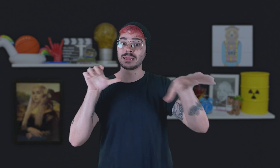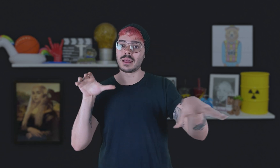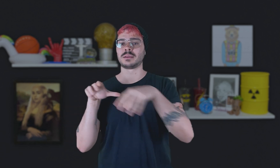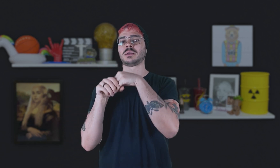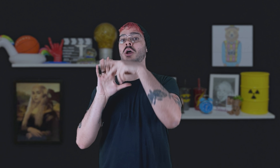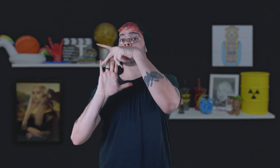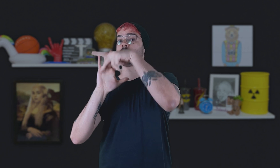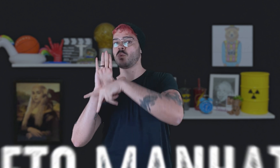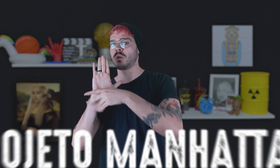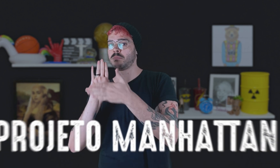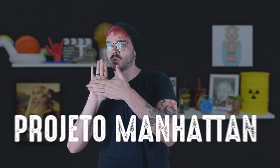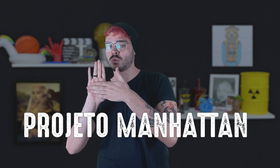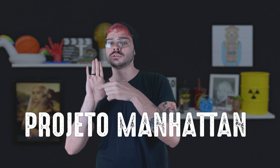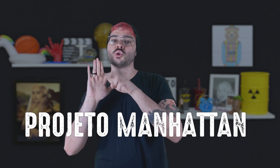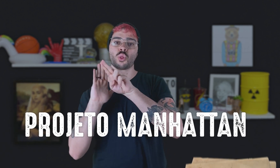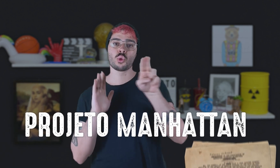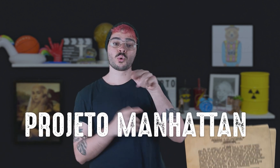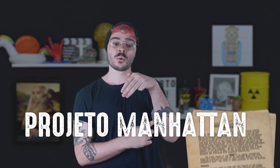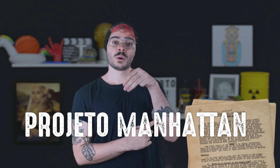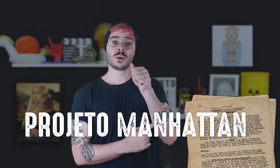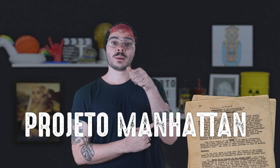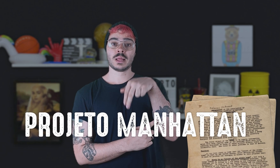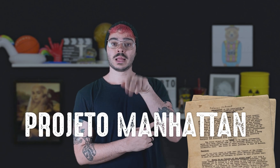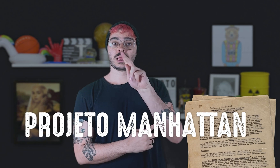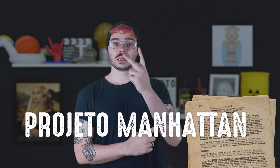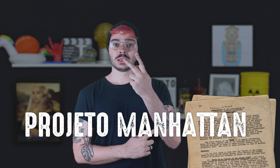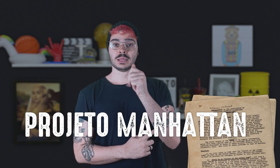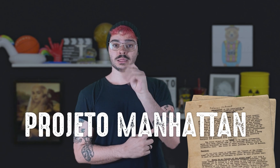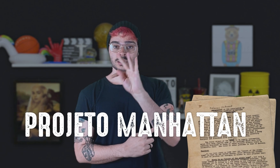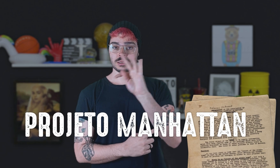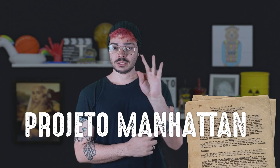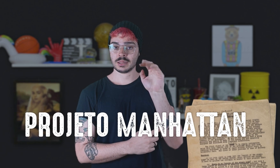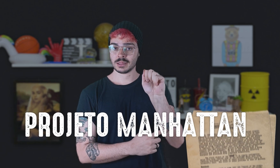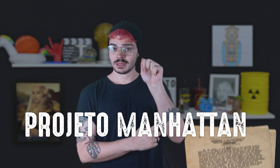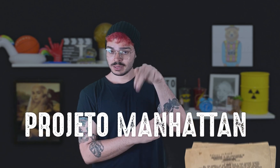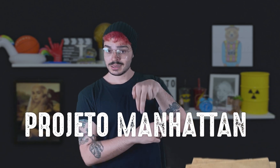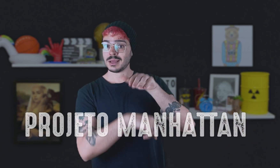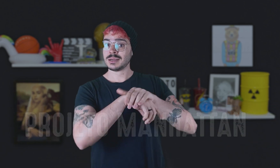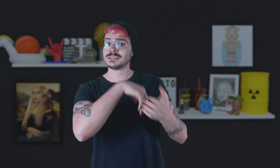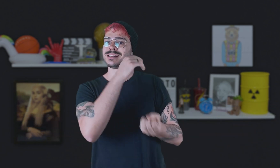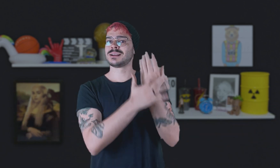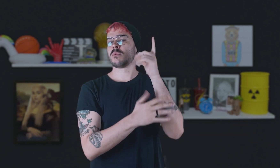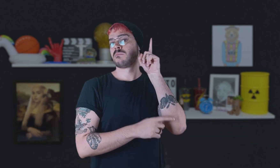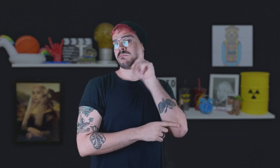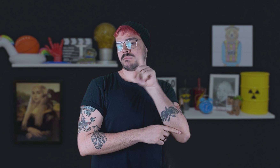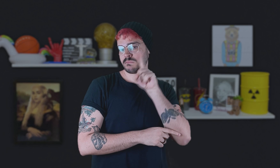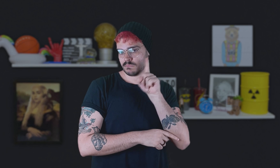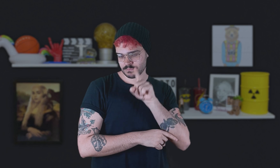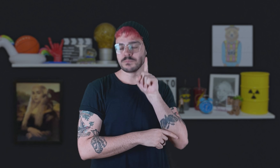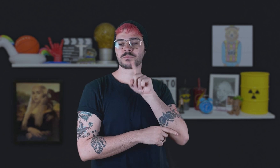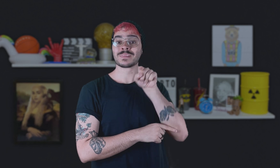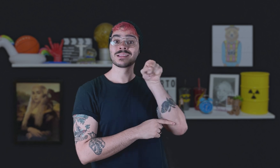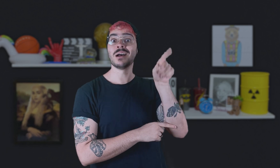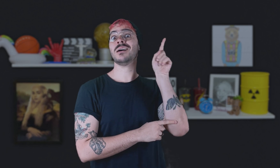in the Manhattan Project, created by the USA,